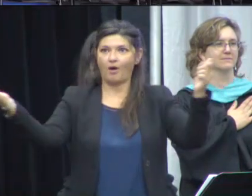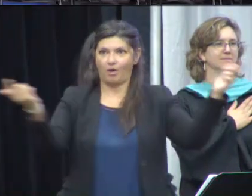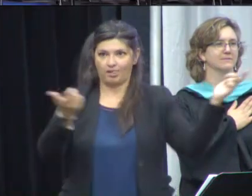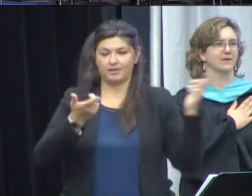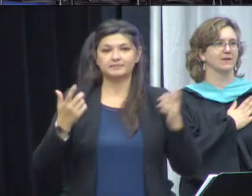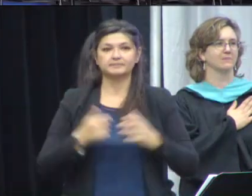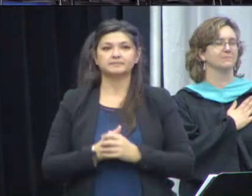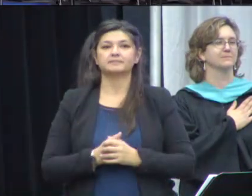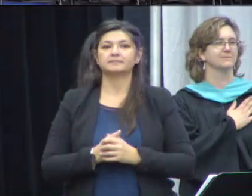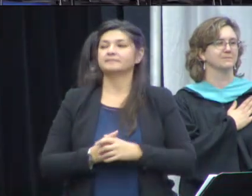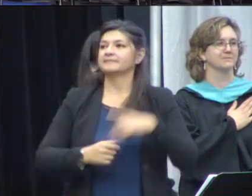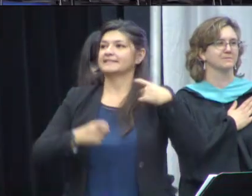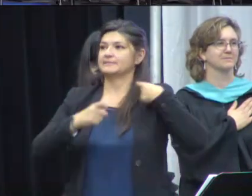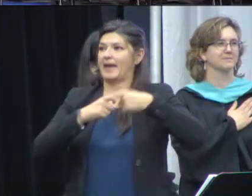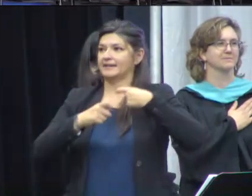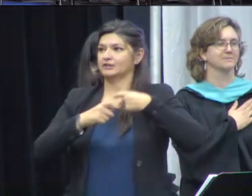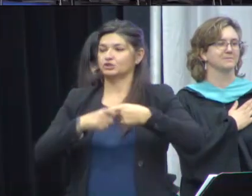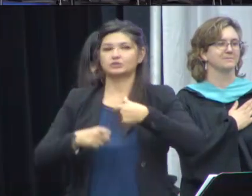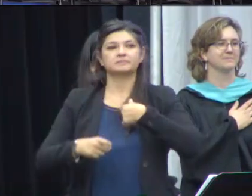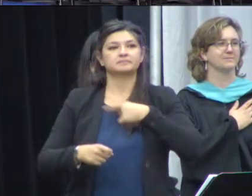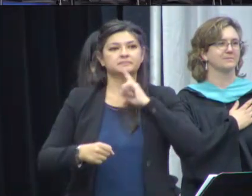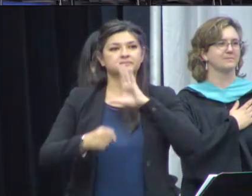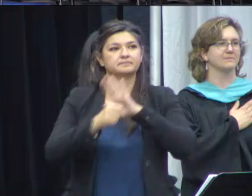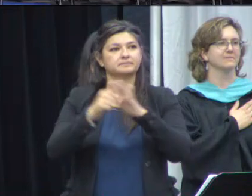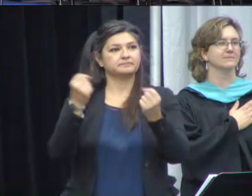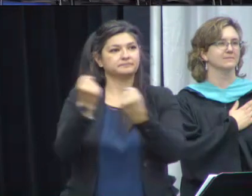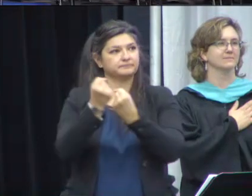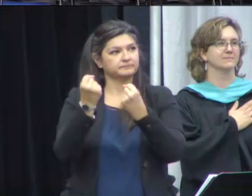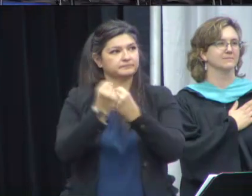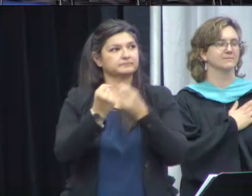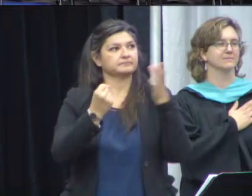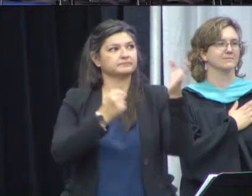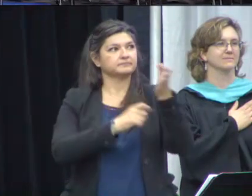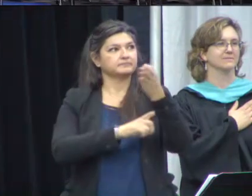(Joseph speaking in foreign language)